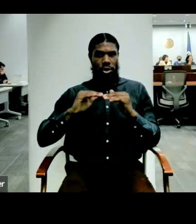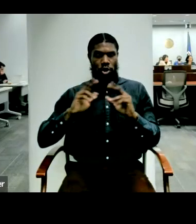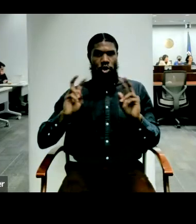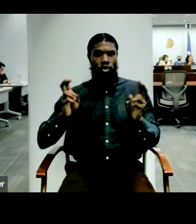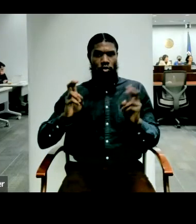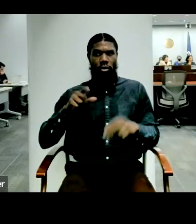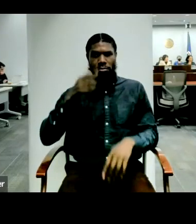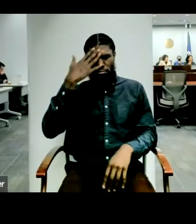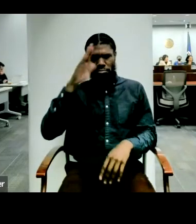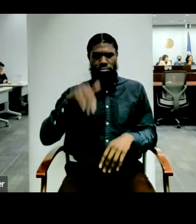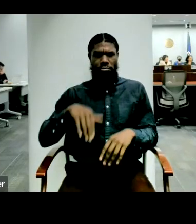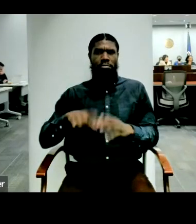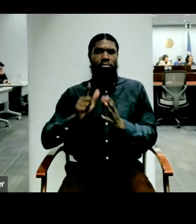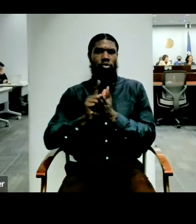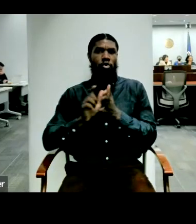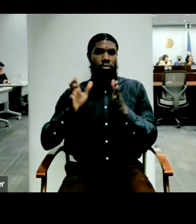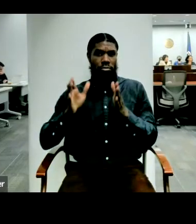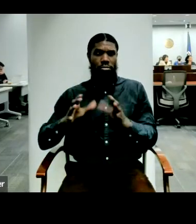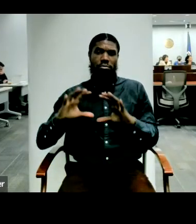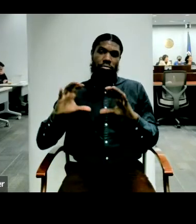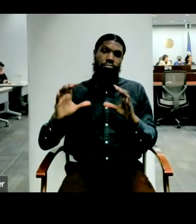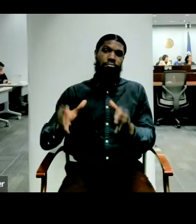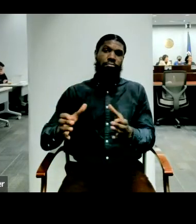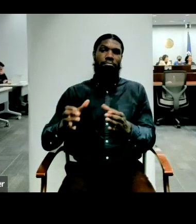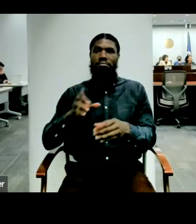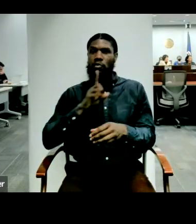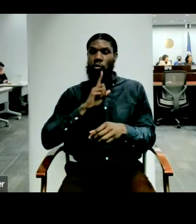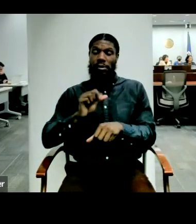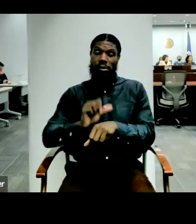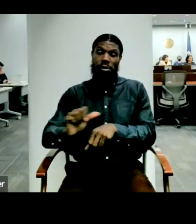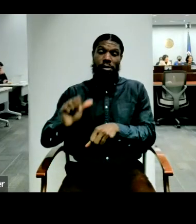I know the committee labored in that particular venue for a very long time.